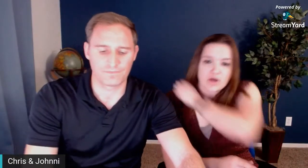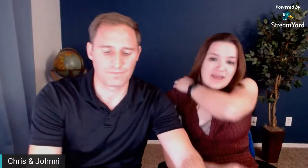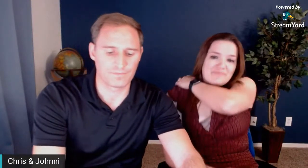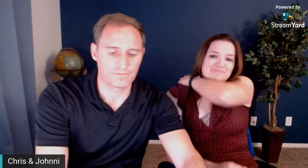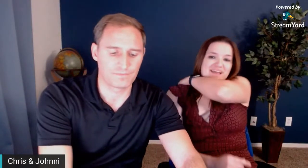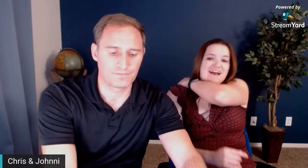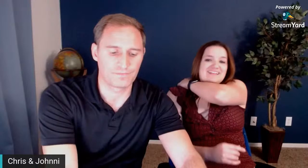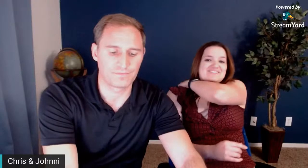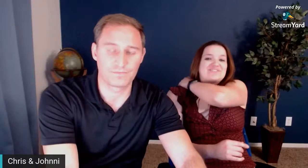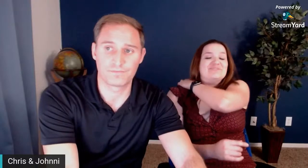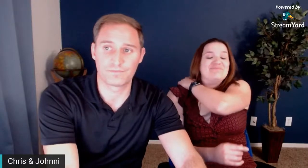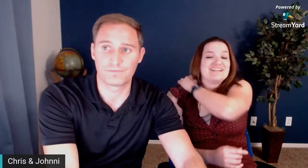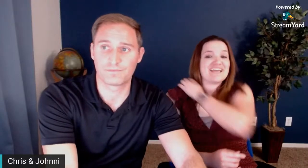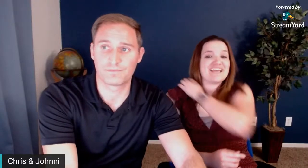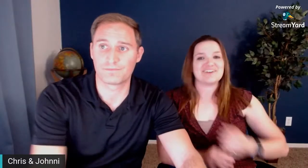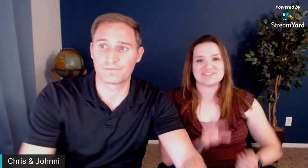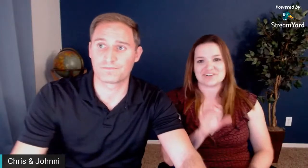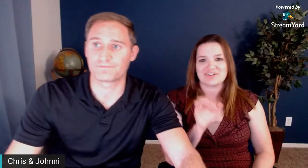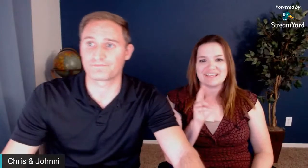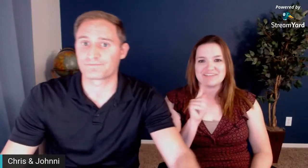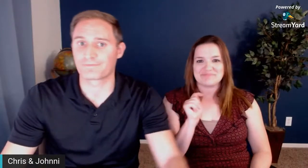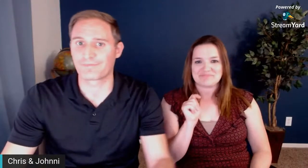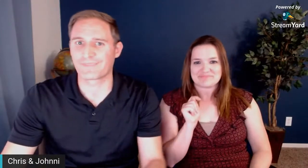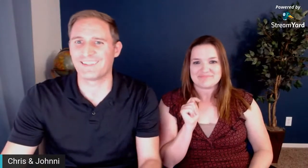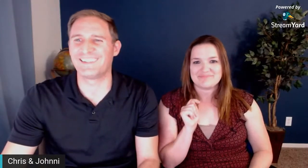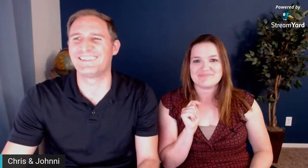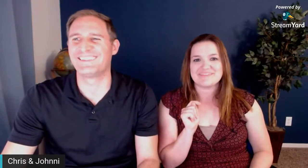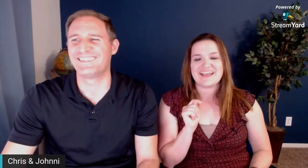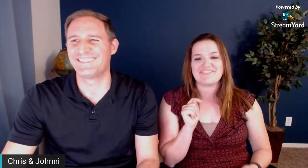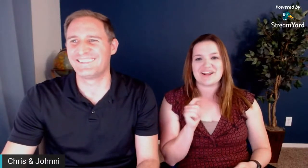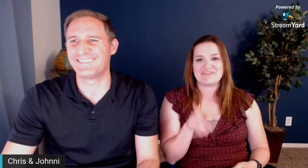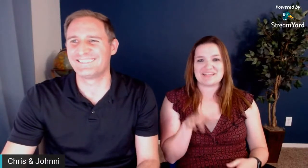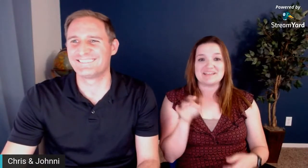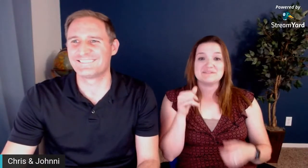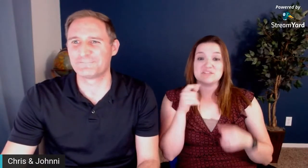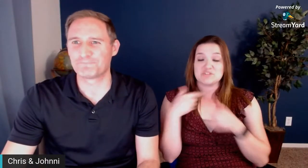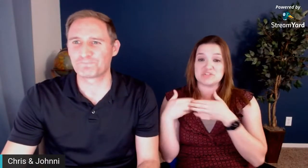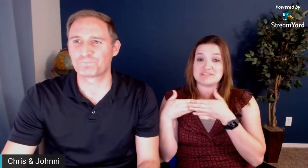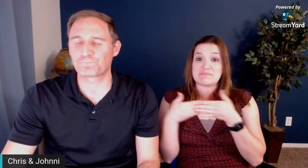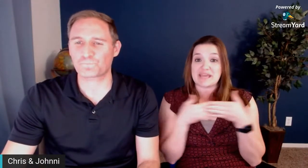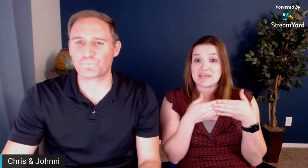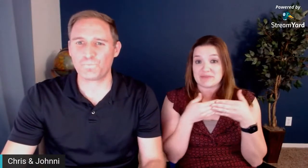oh yeah uh that's true my dad calls her cricket i forgot about that it's because when she was a baby